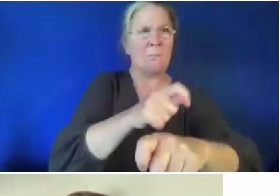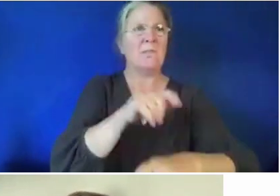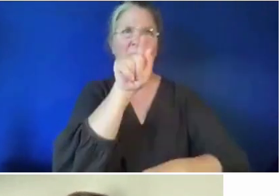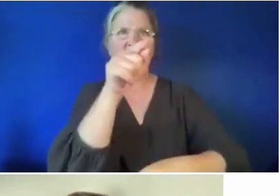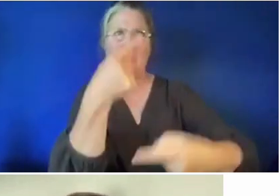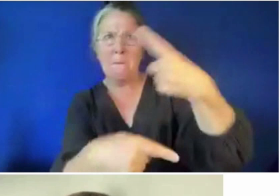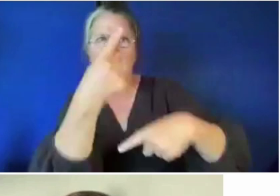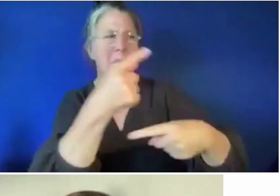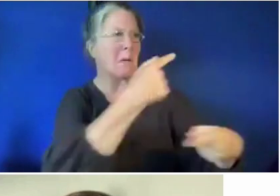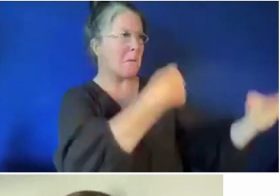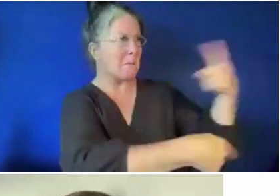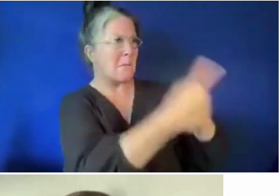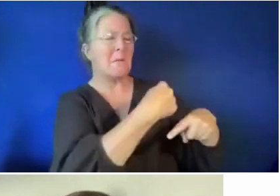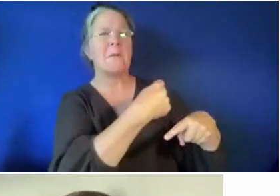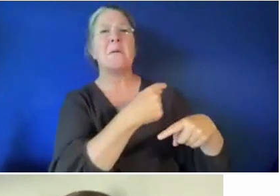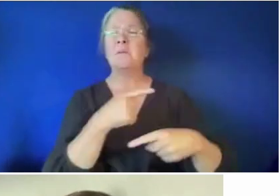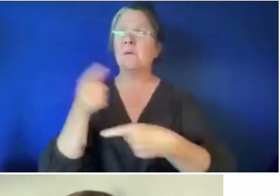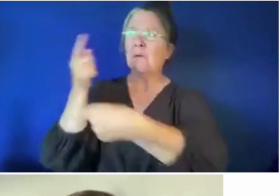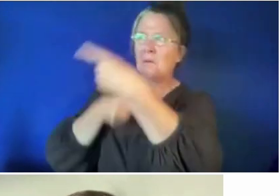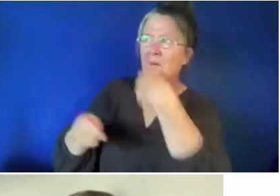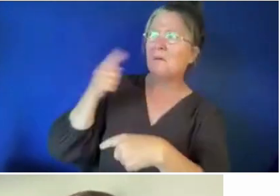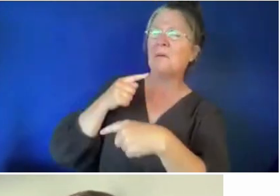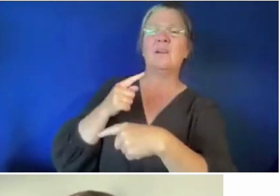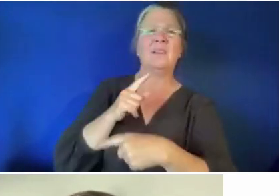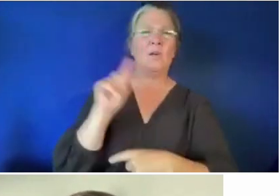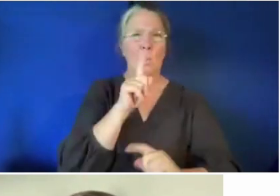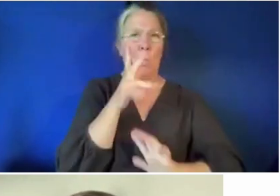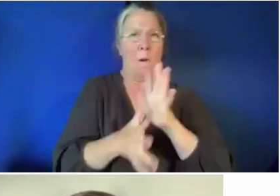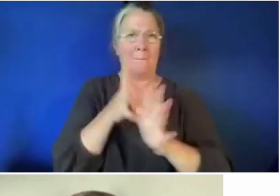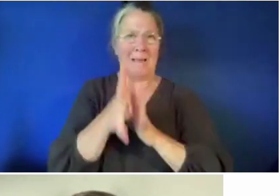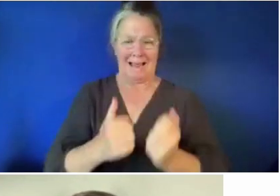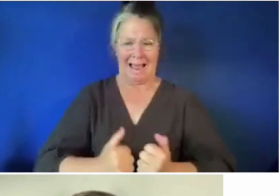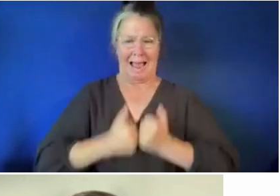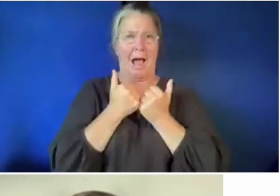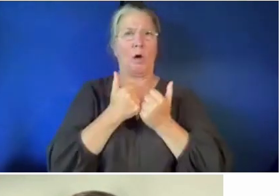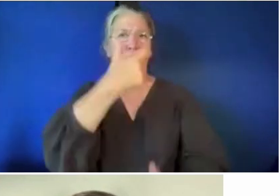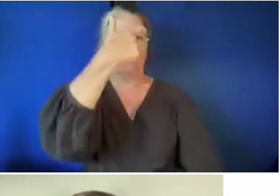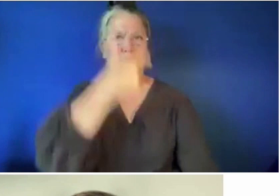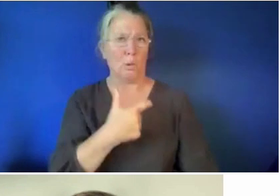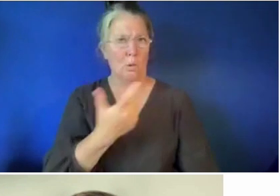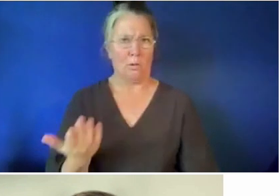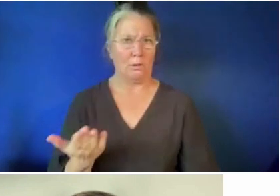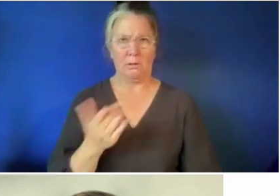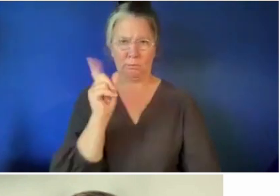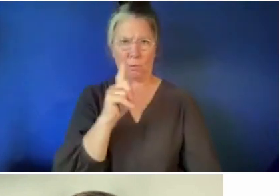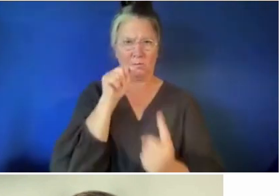in terms of our broader institutional role, the culture that underpins that,